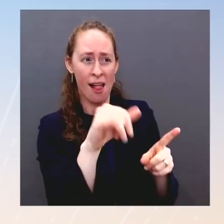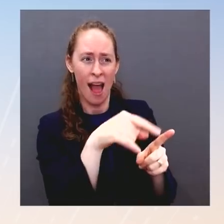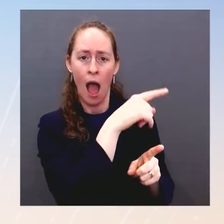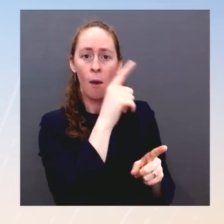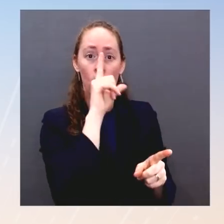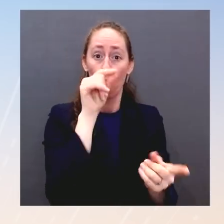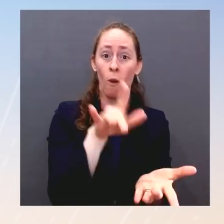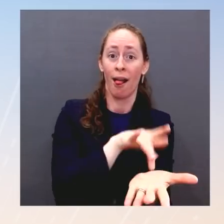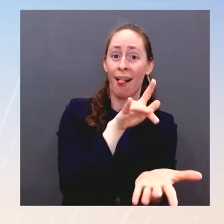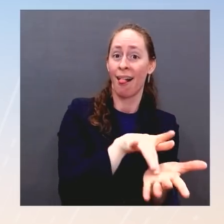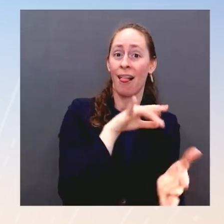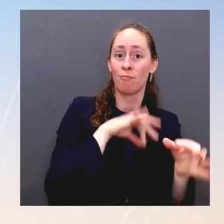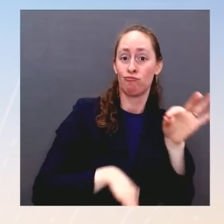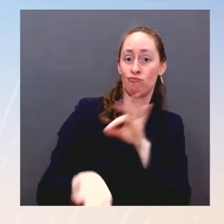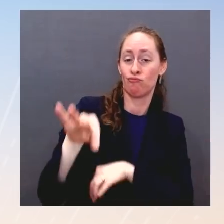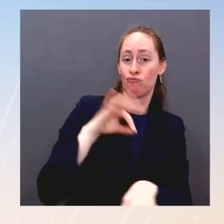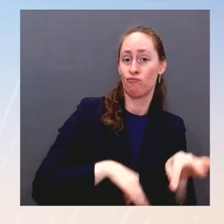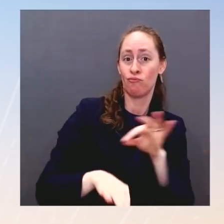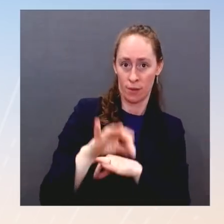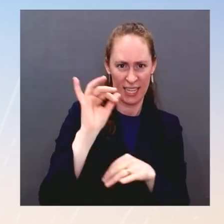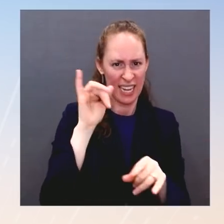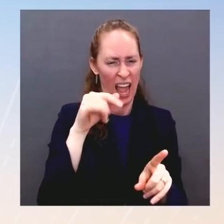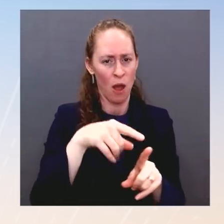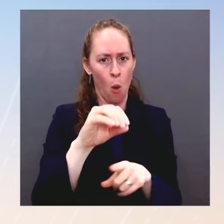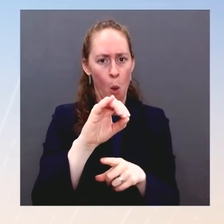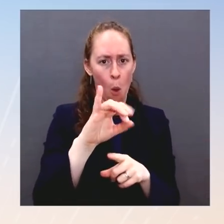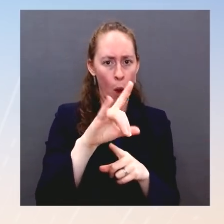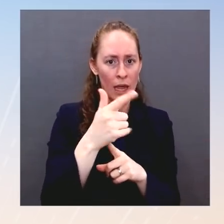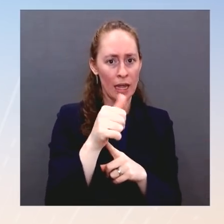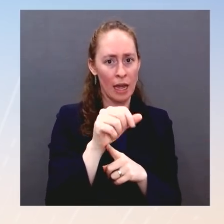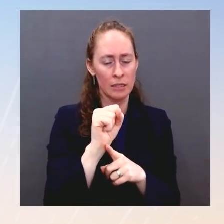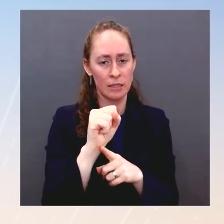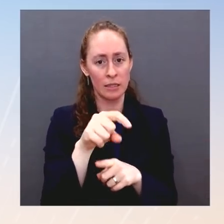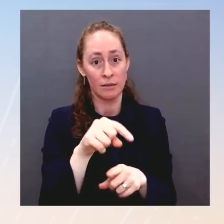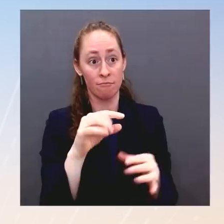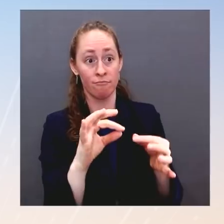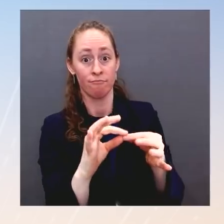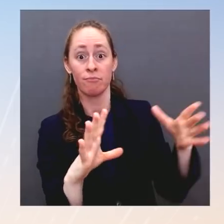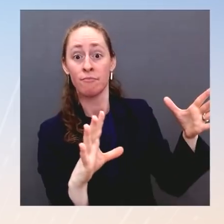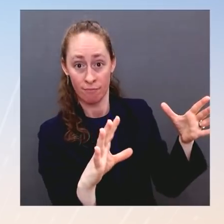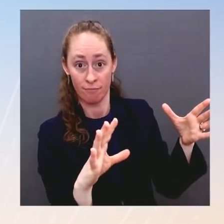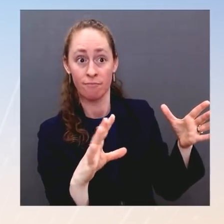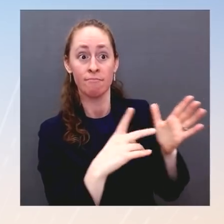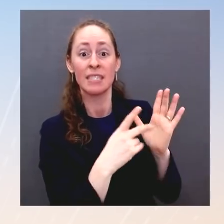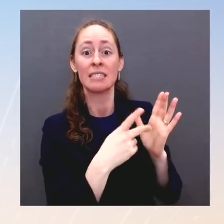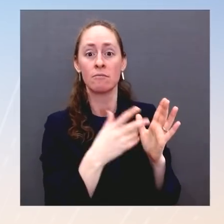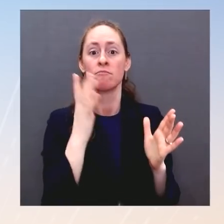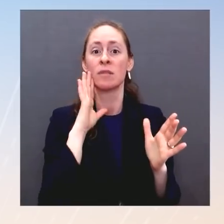could drive prices up to Putin's benefit. So, that's obviously a factor as well, but it's not off the table.